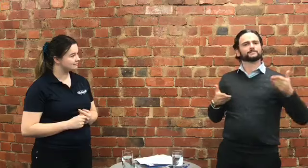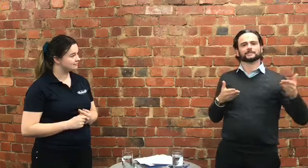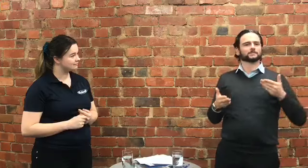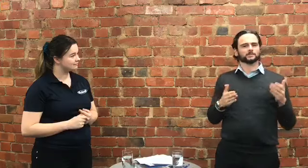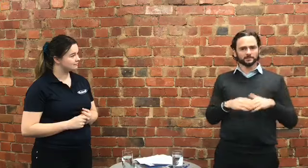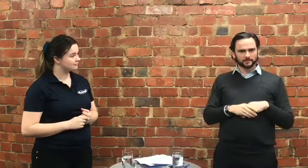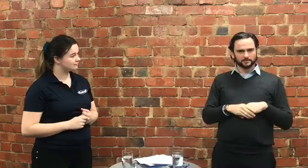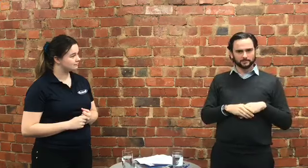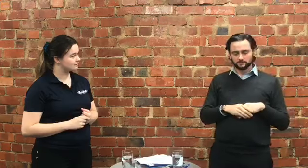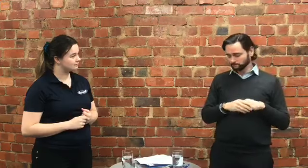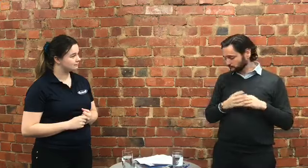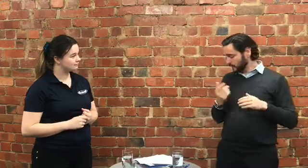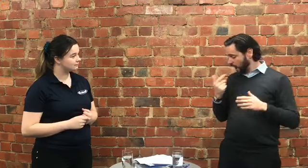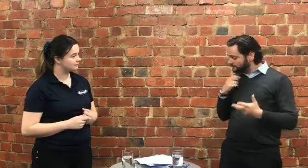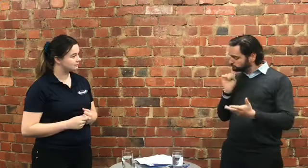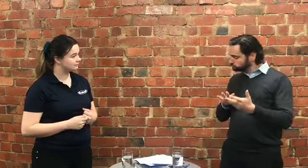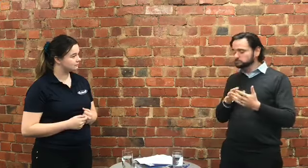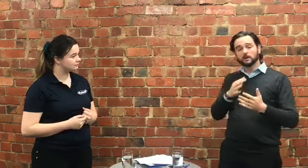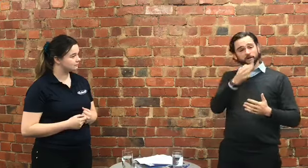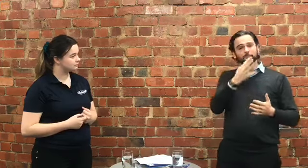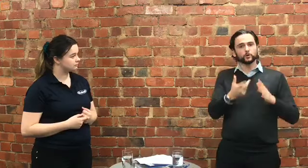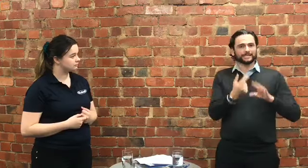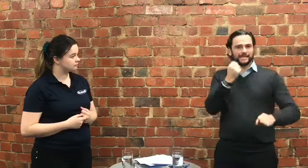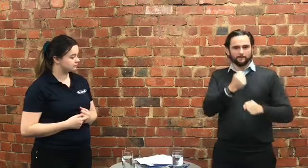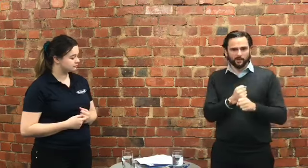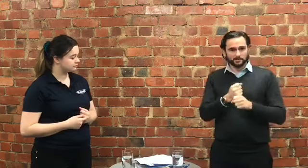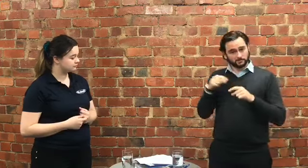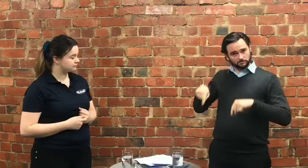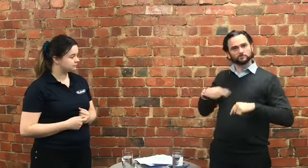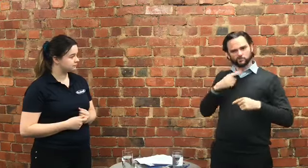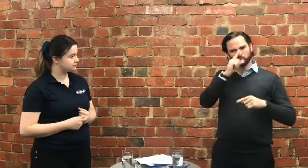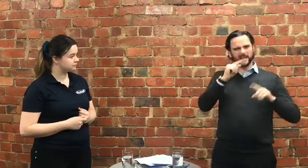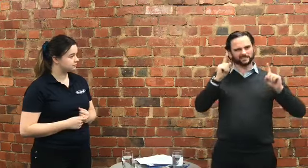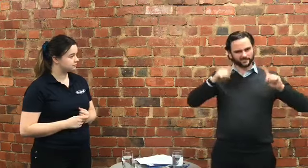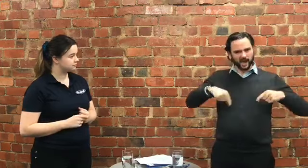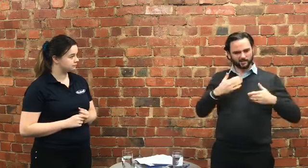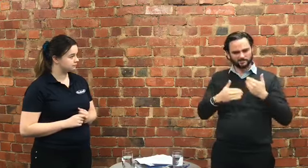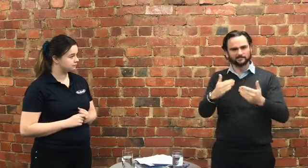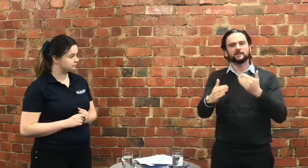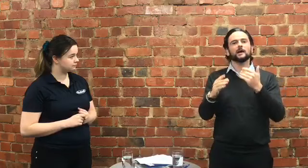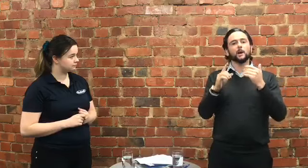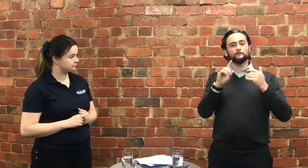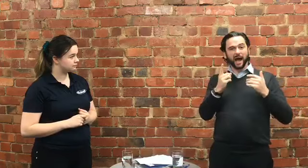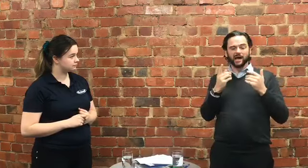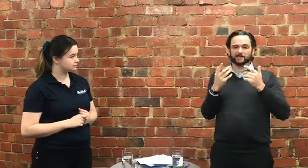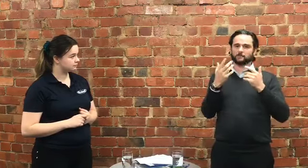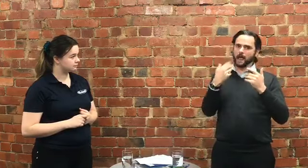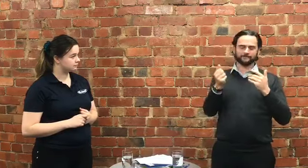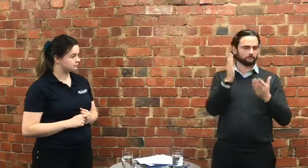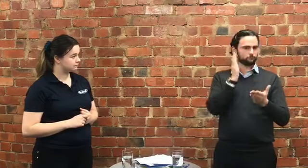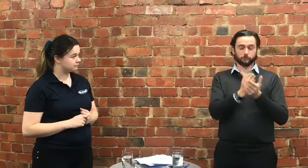but there are many different services available. And I have a few examples with me,